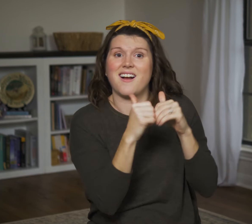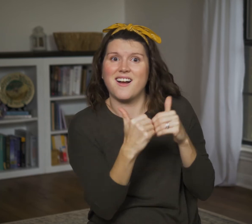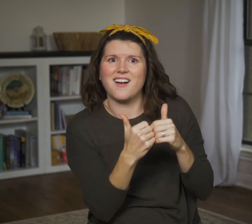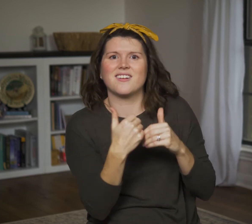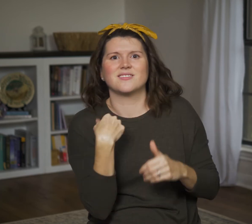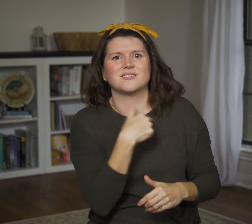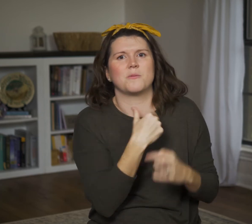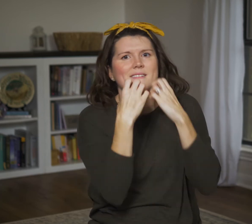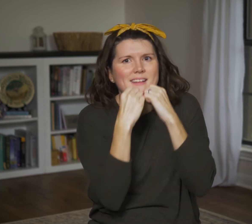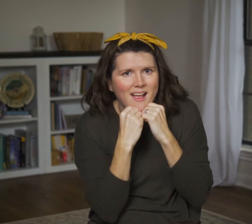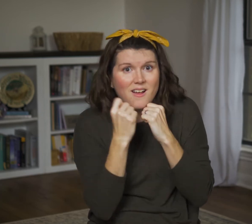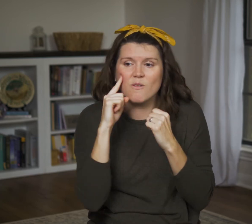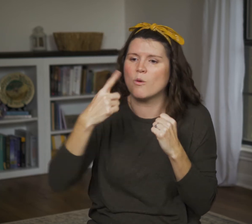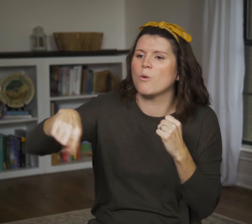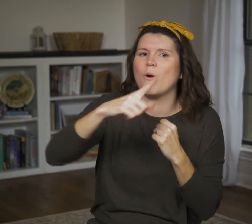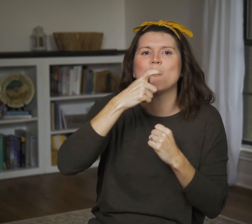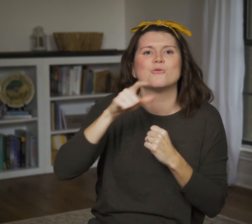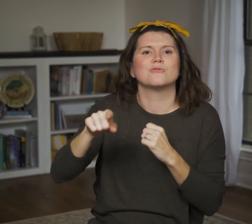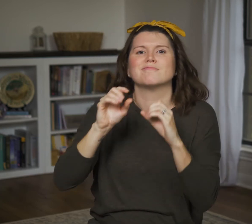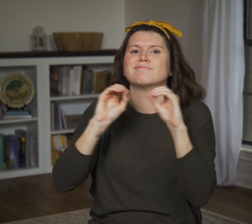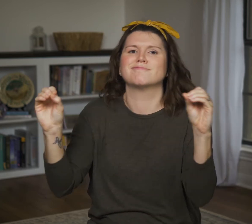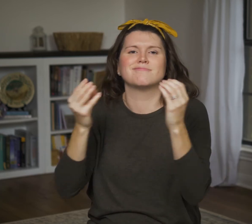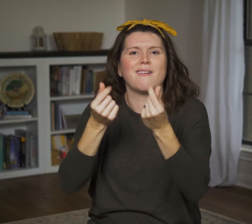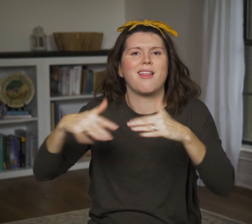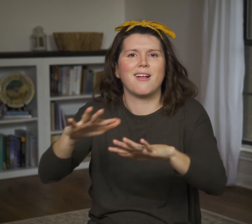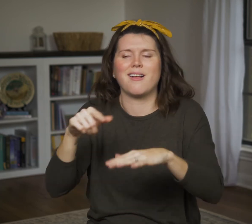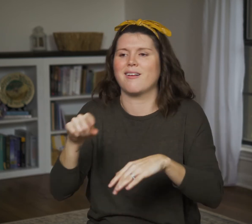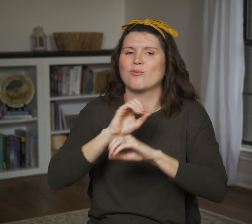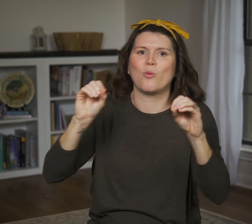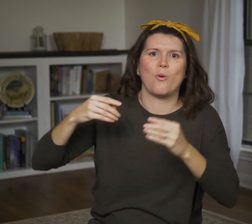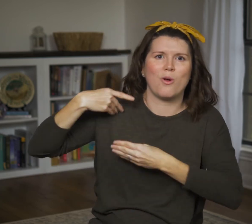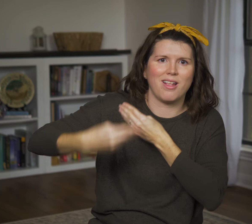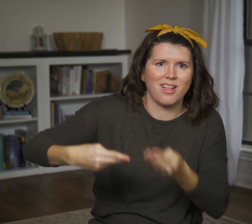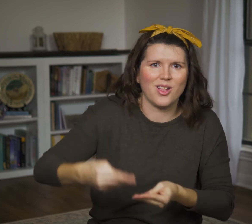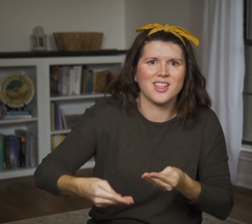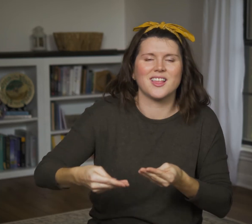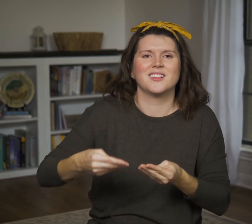is by caring for those who have no physical land or inheritance.